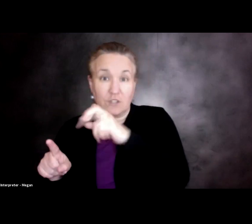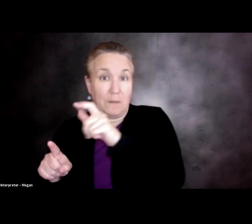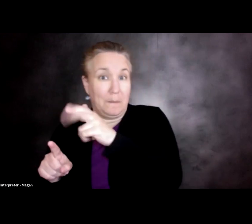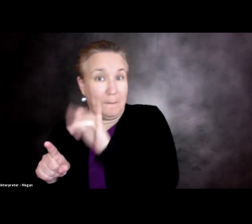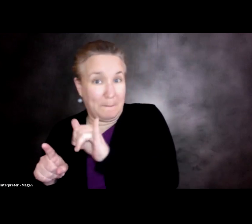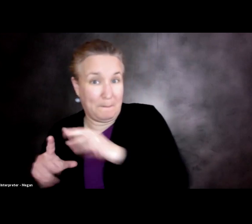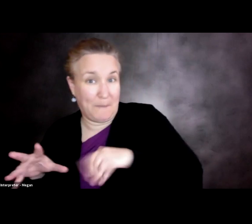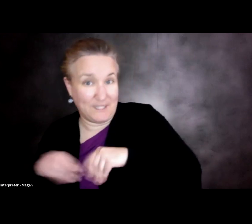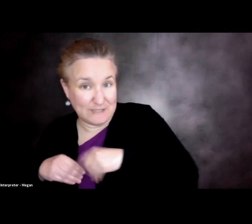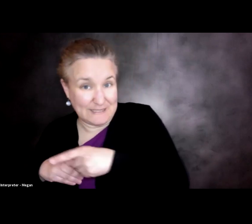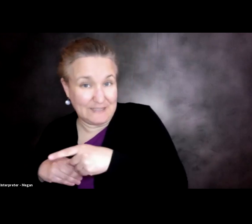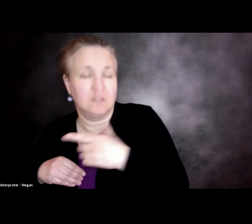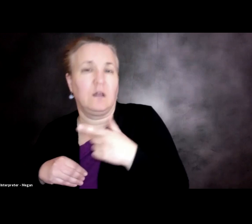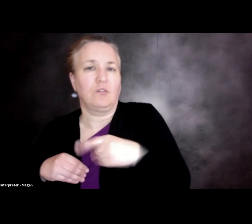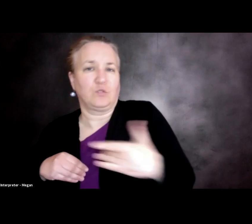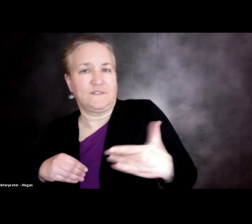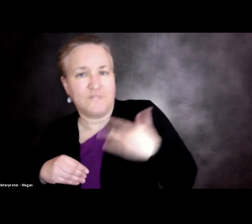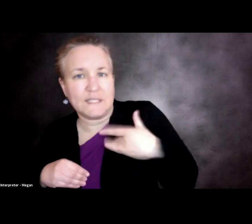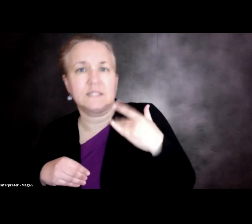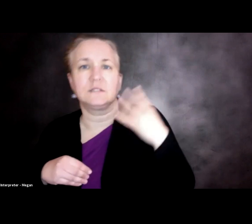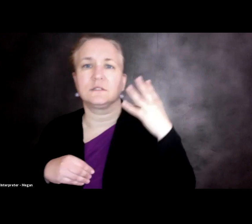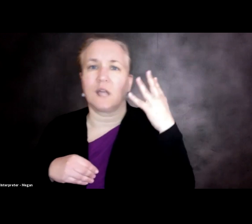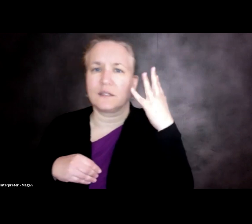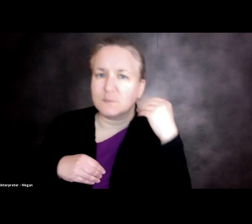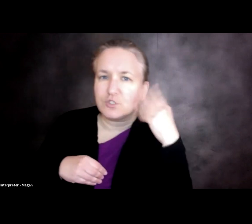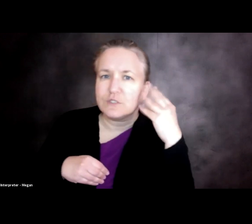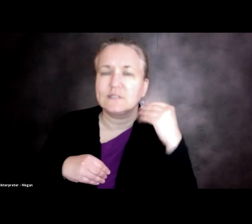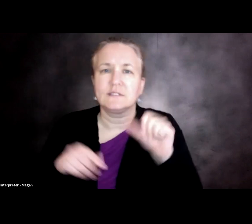the feelings, experiences, endurances,